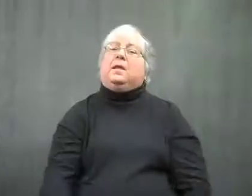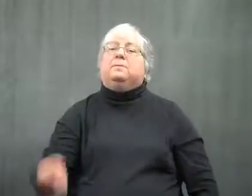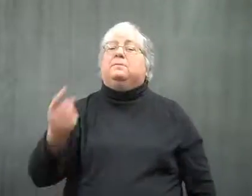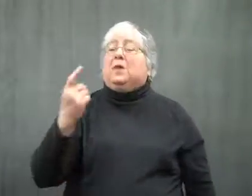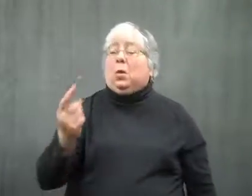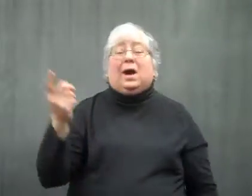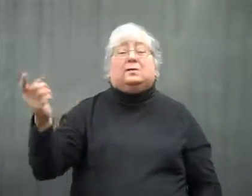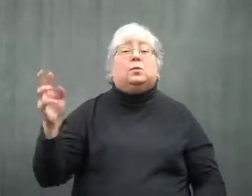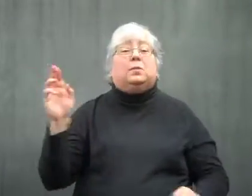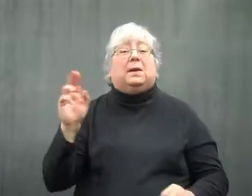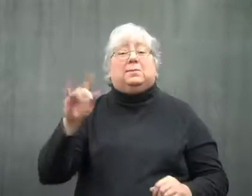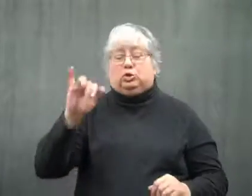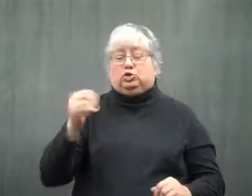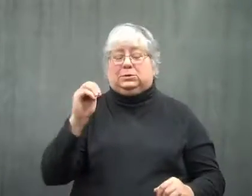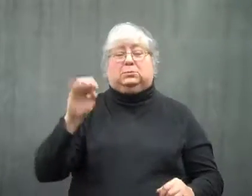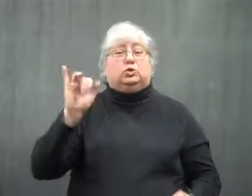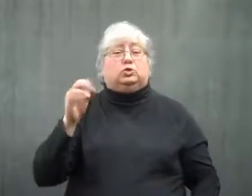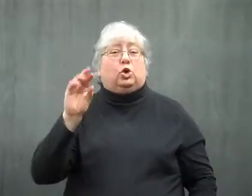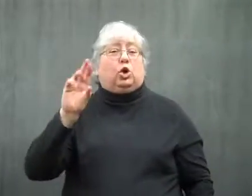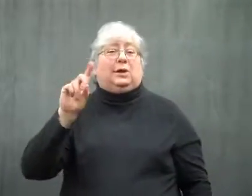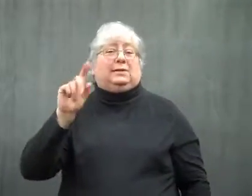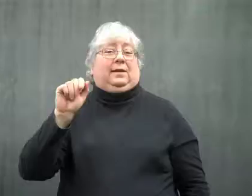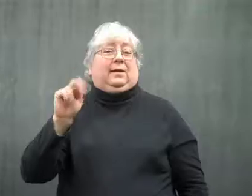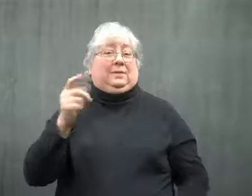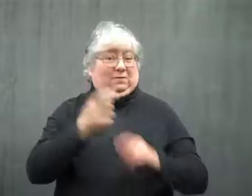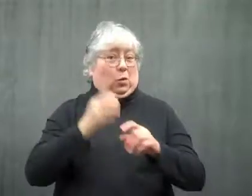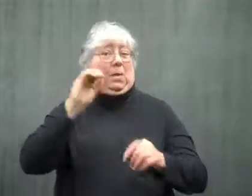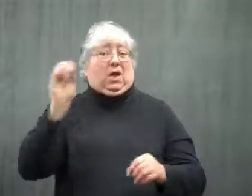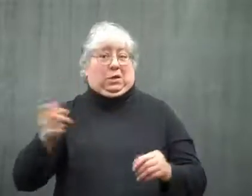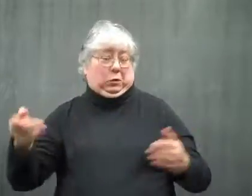Republican Jim Jordan from Ohio is against the agreement.